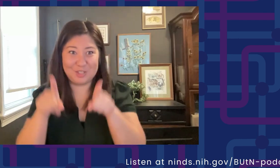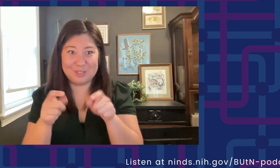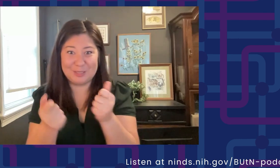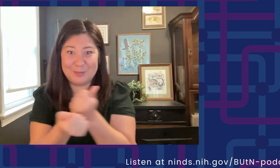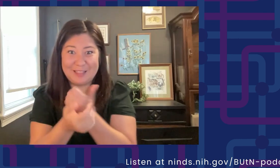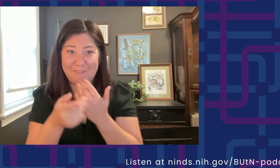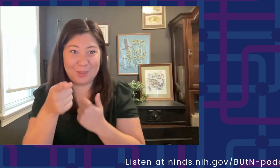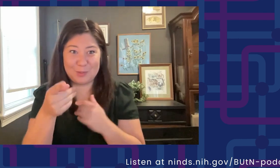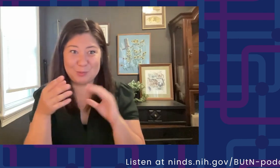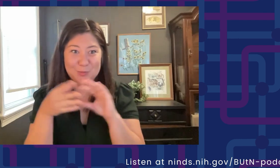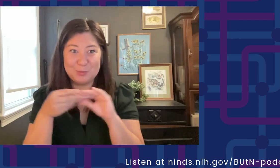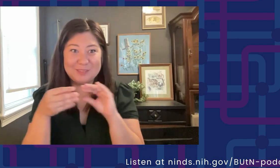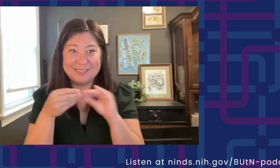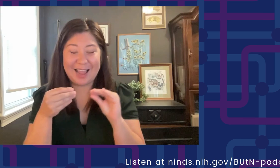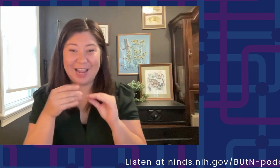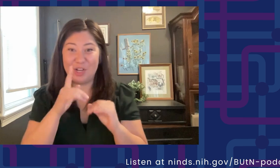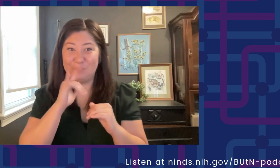Alicia Wooten: I completely agree with everything you said, Huda.